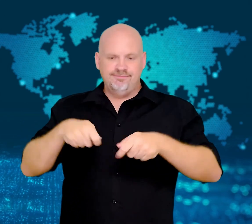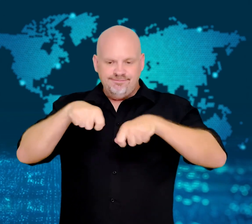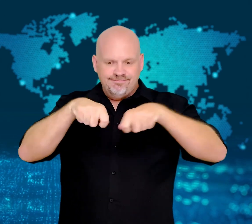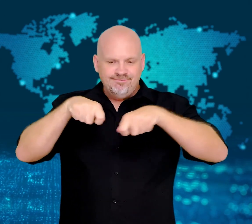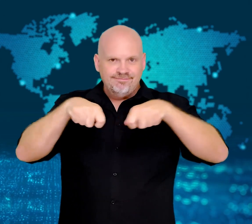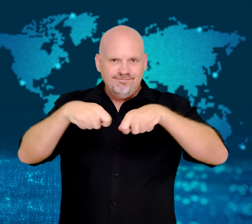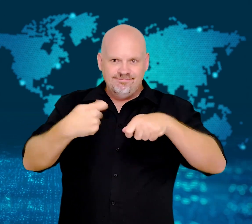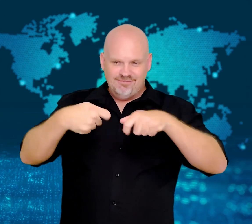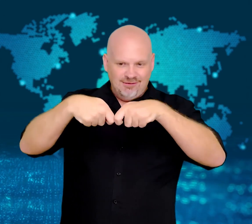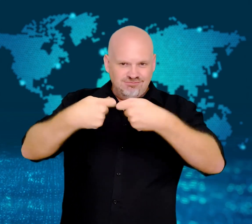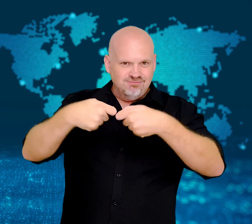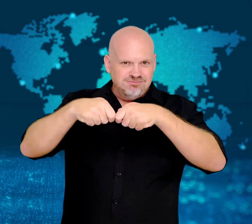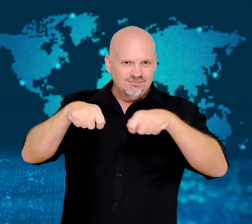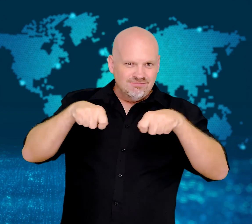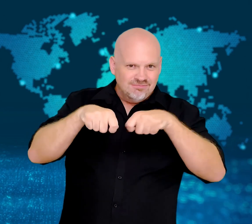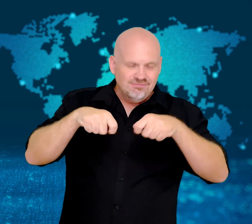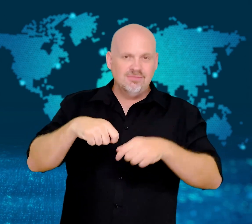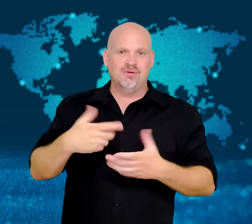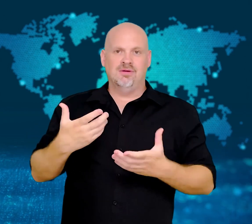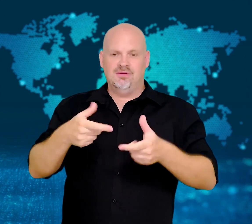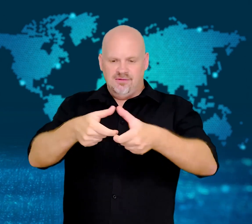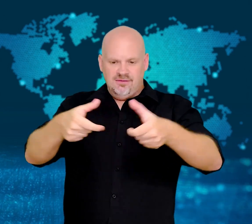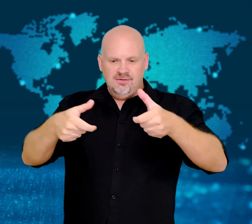stir sticks, and straws.